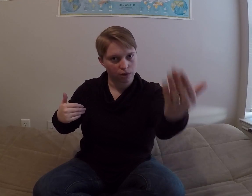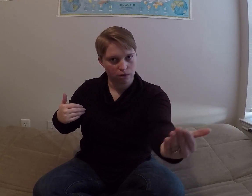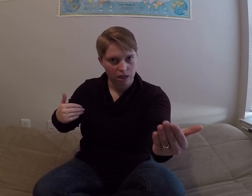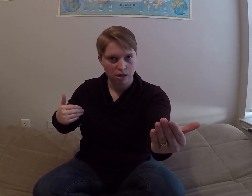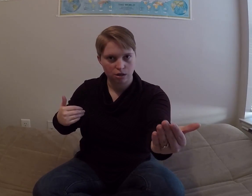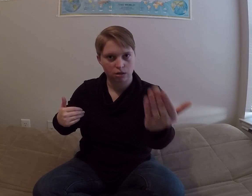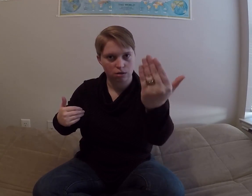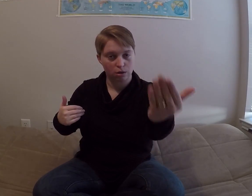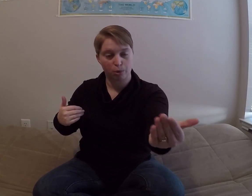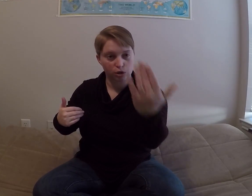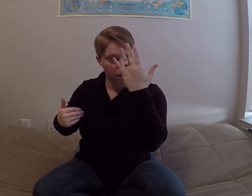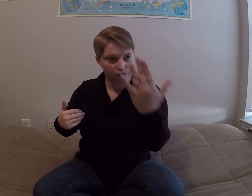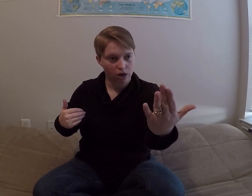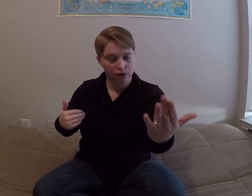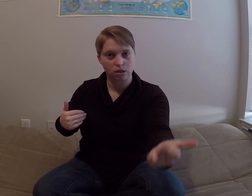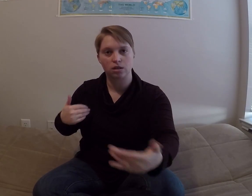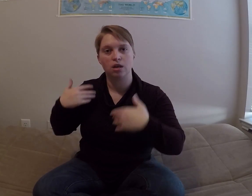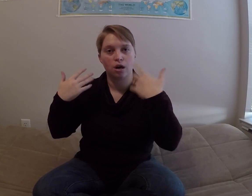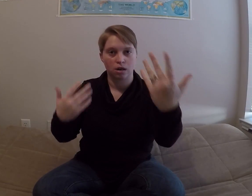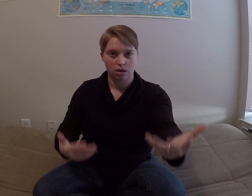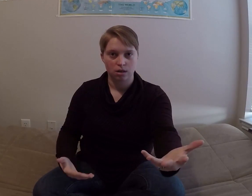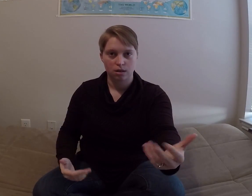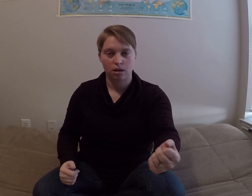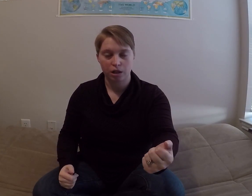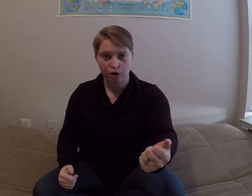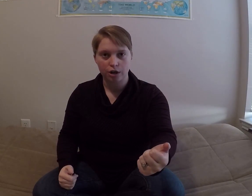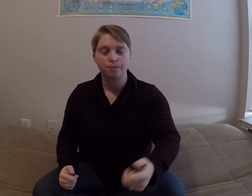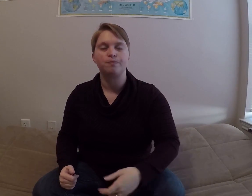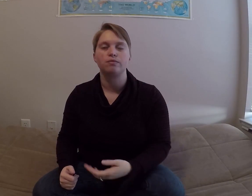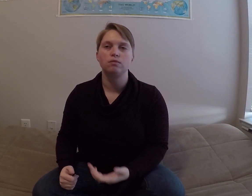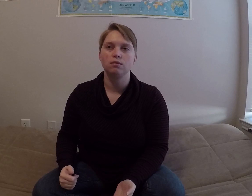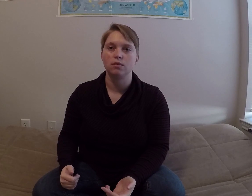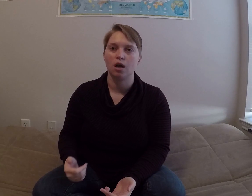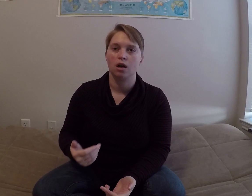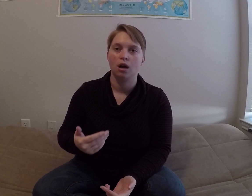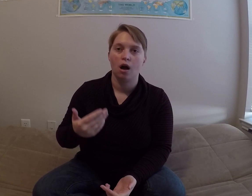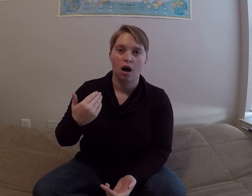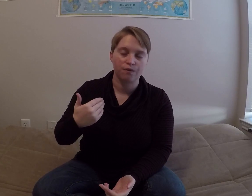you can hear the person in front of us clearer.’